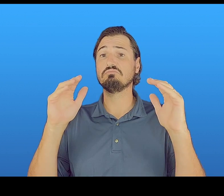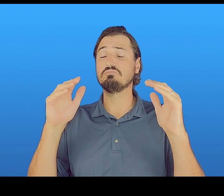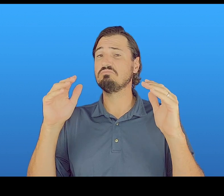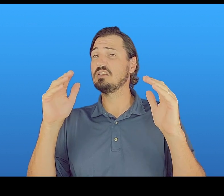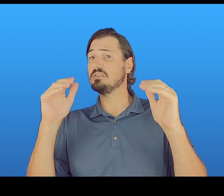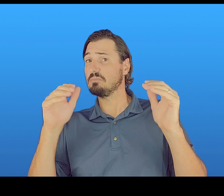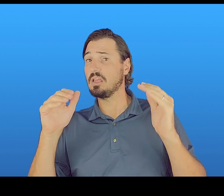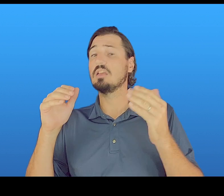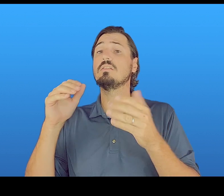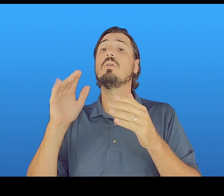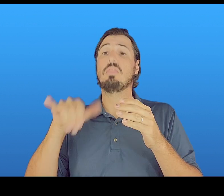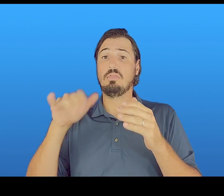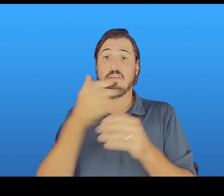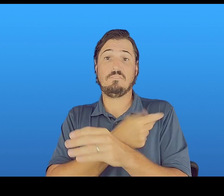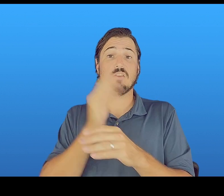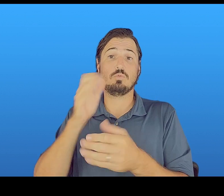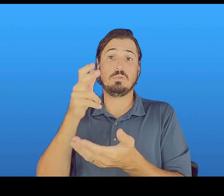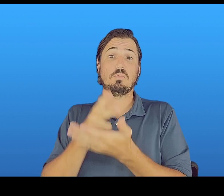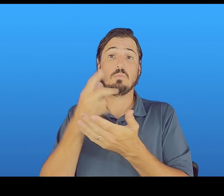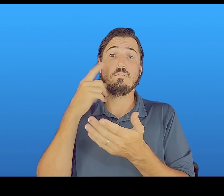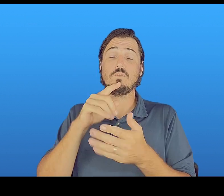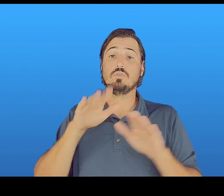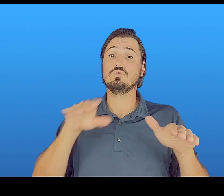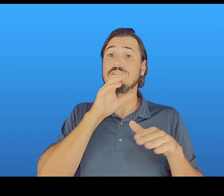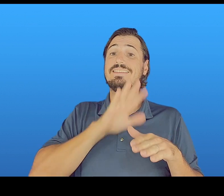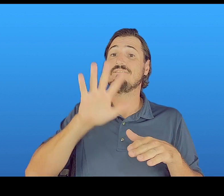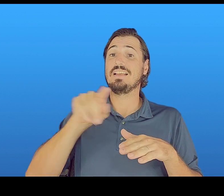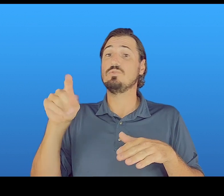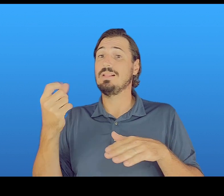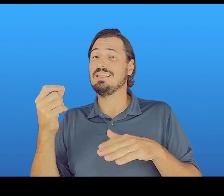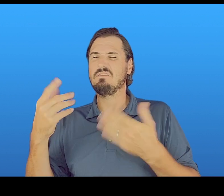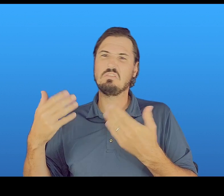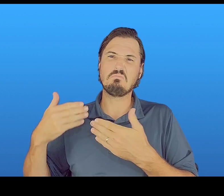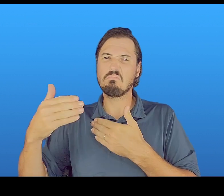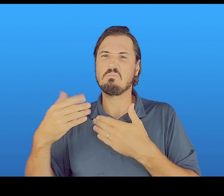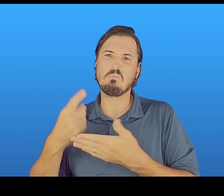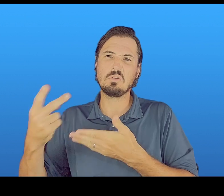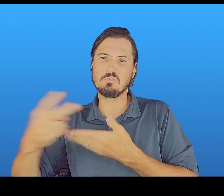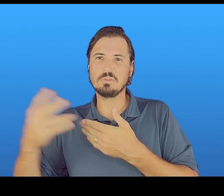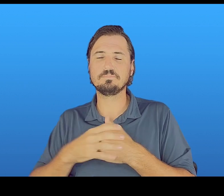The Pfizer vaccine is expected to be approved and available for children ages 5 to 11 within the next few weeks